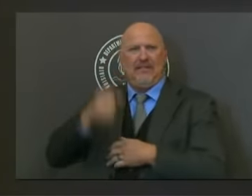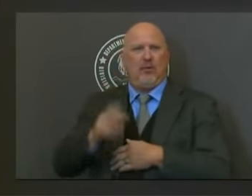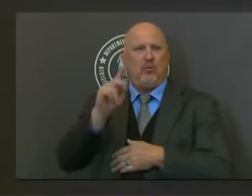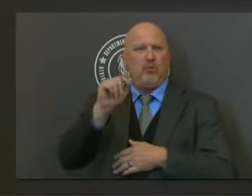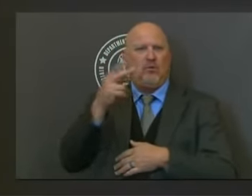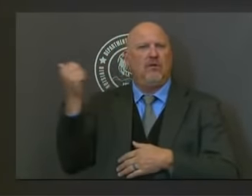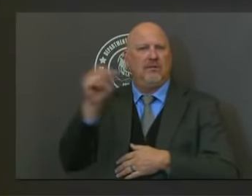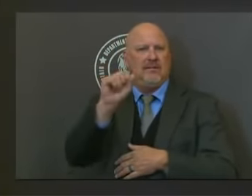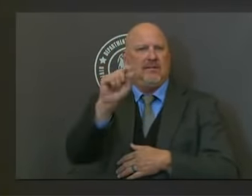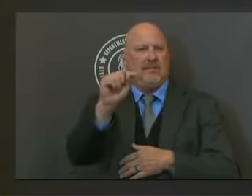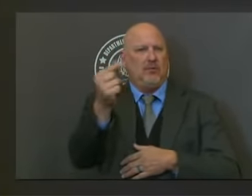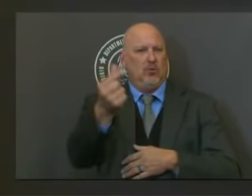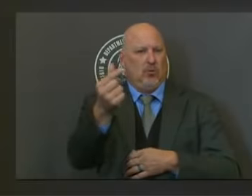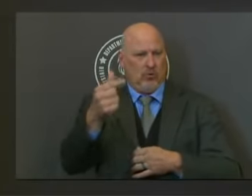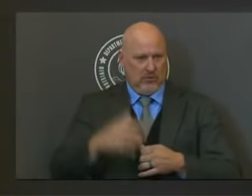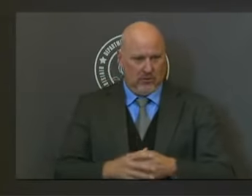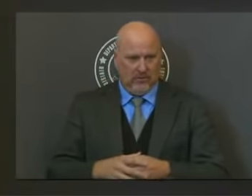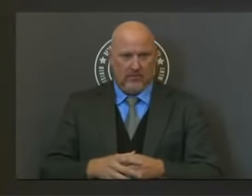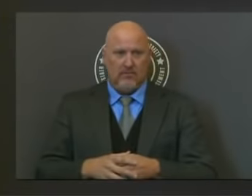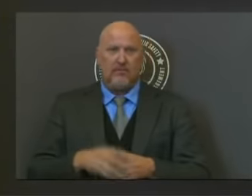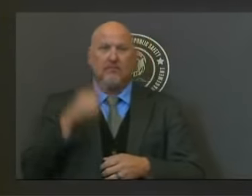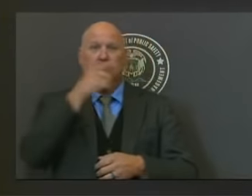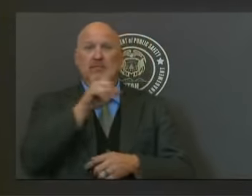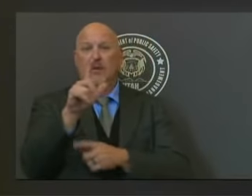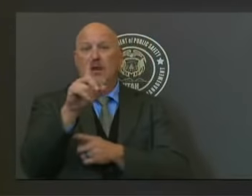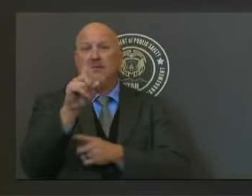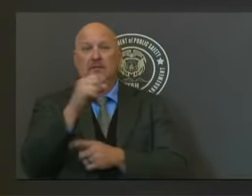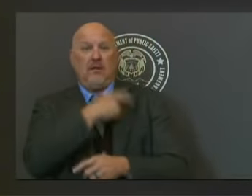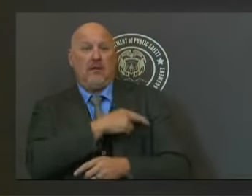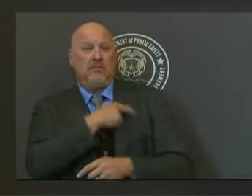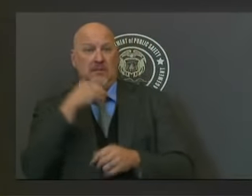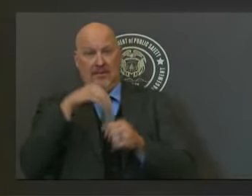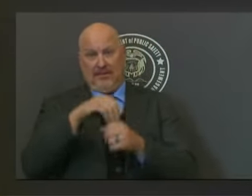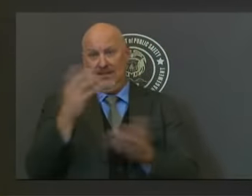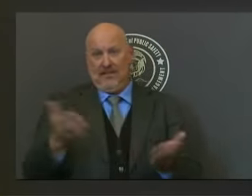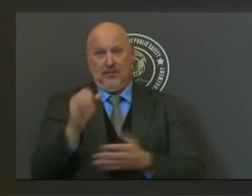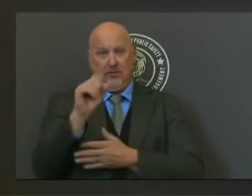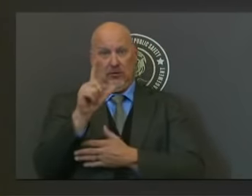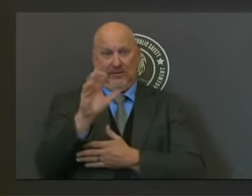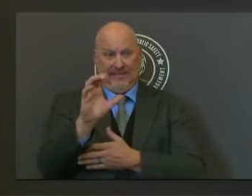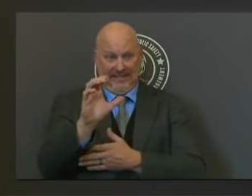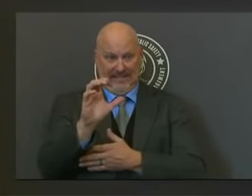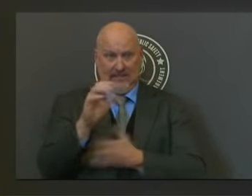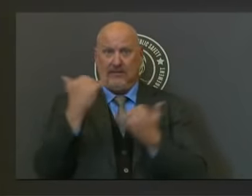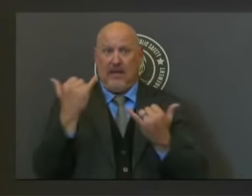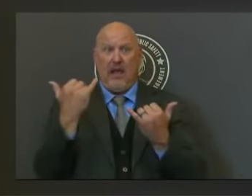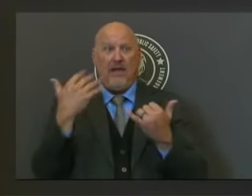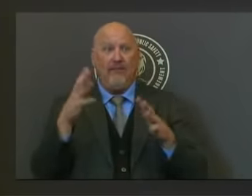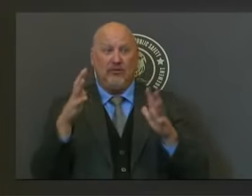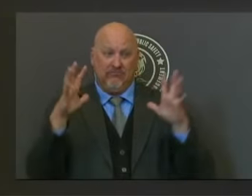critical and non covered patients to the orthopedic spine